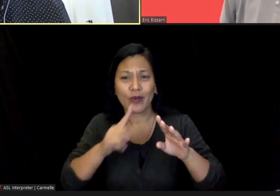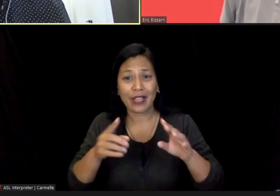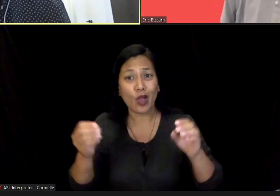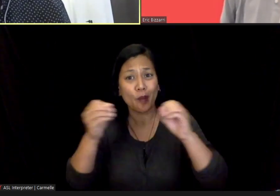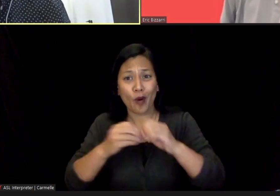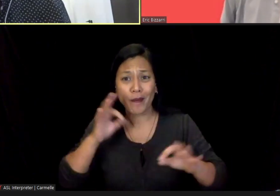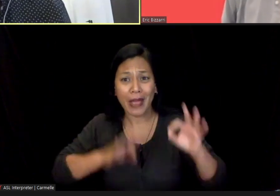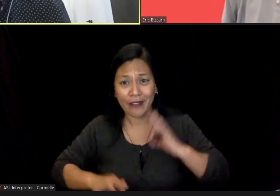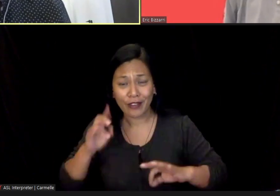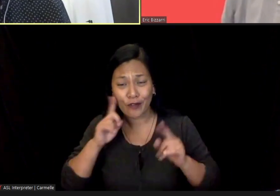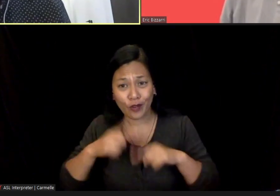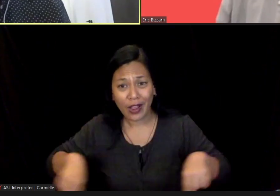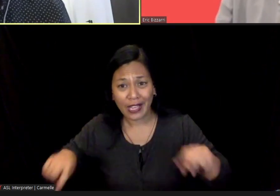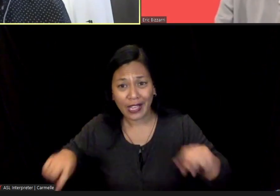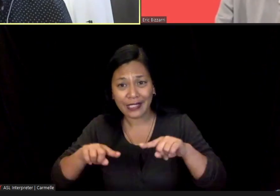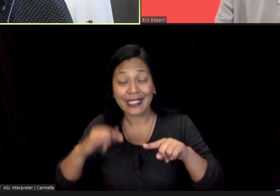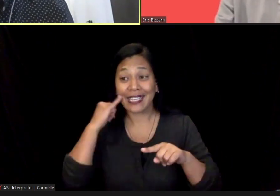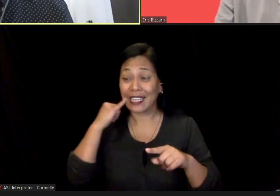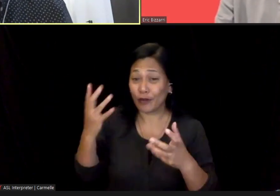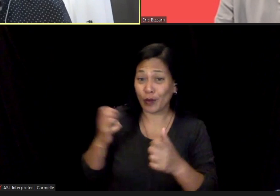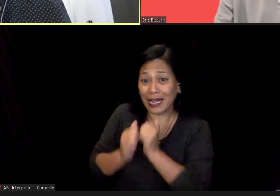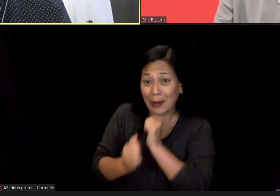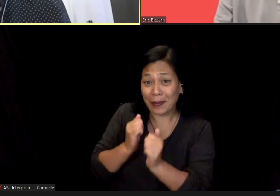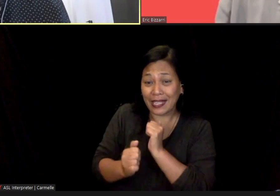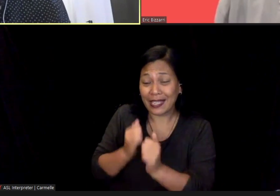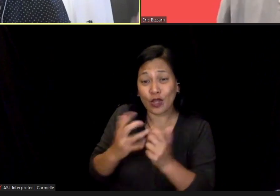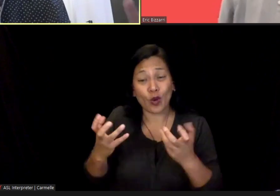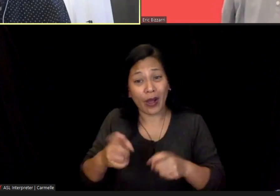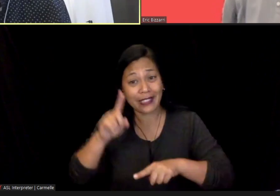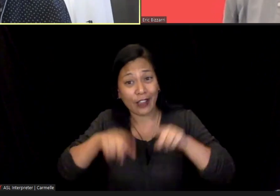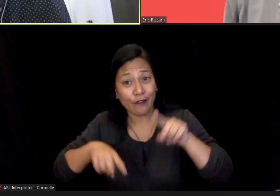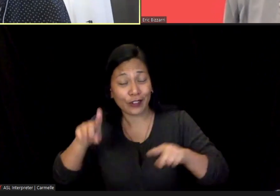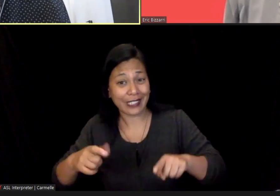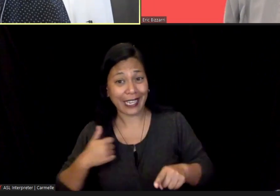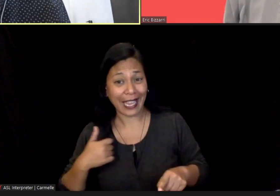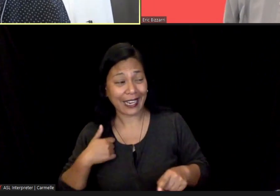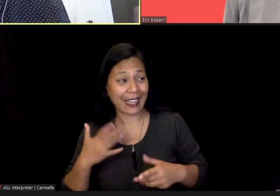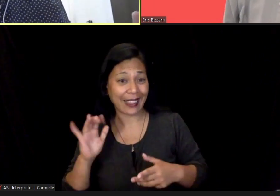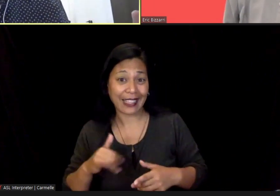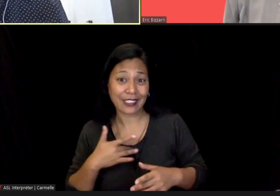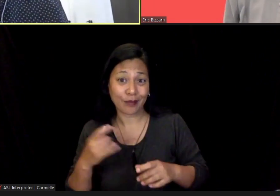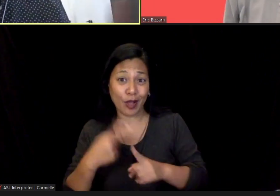And if we want to compete, that's, you know, not to be cliche, but diversity in Canada is our strength and the more